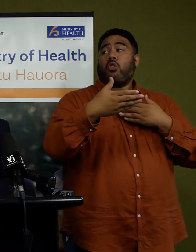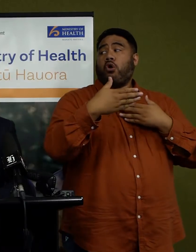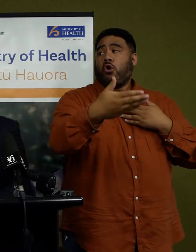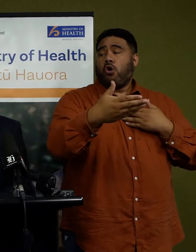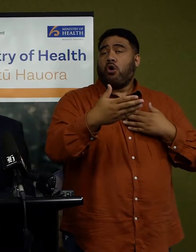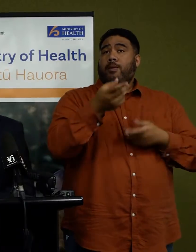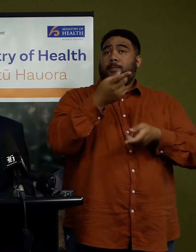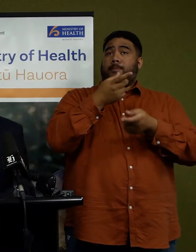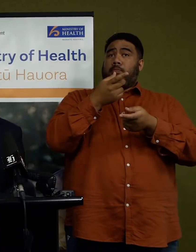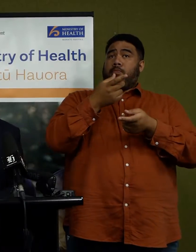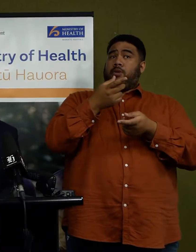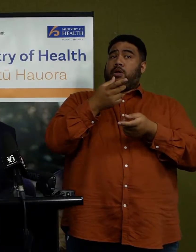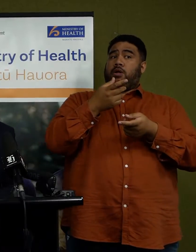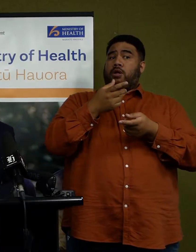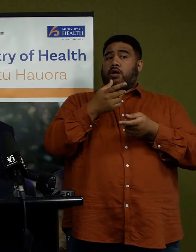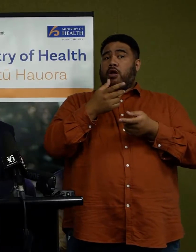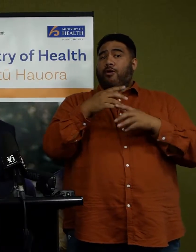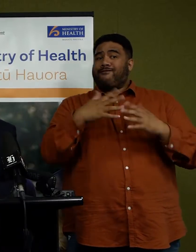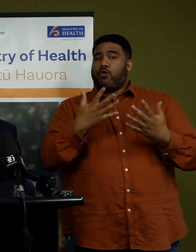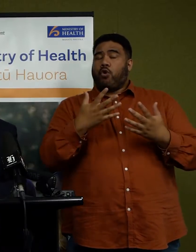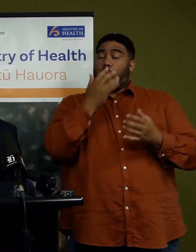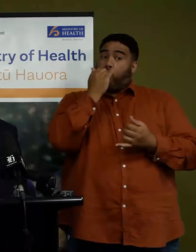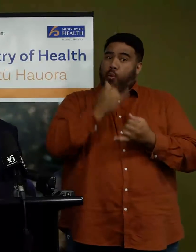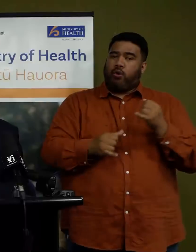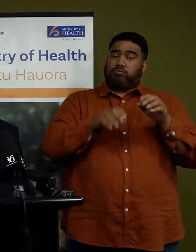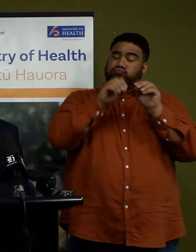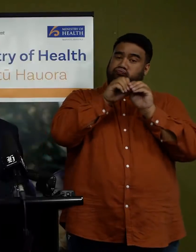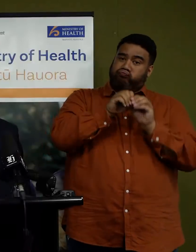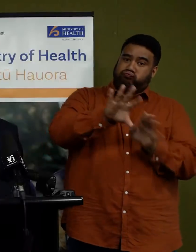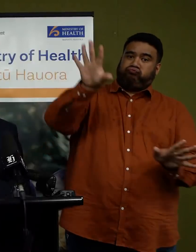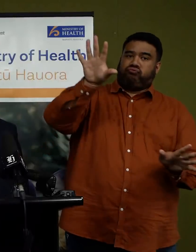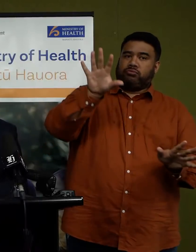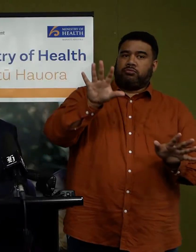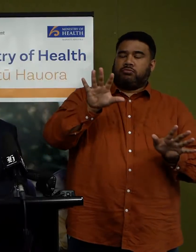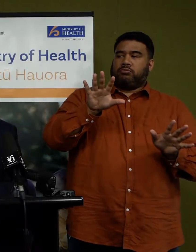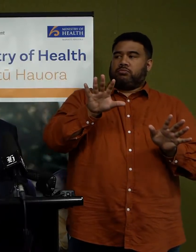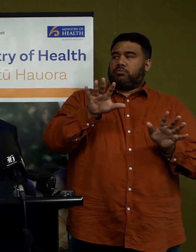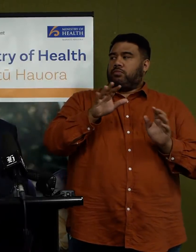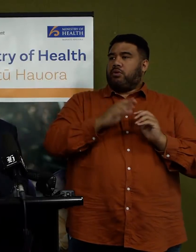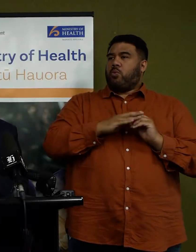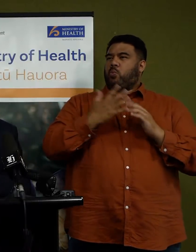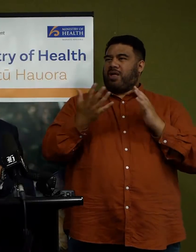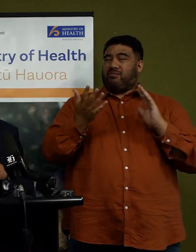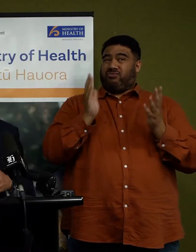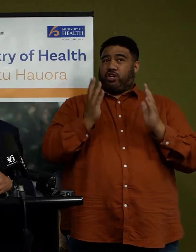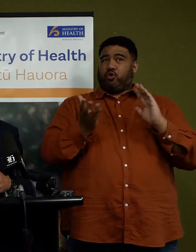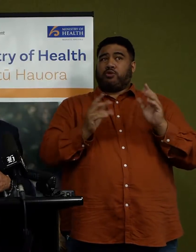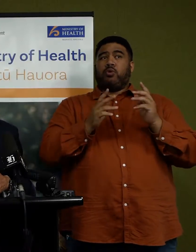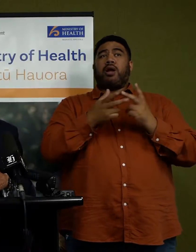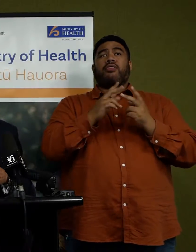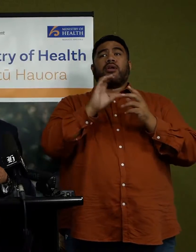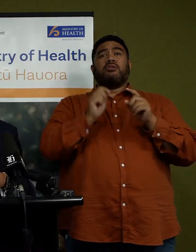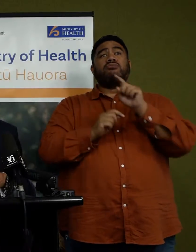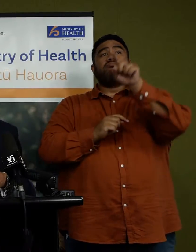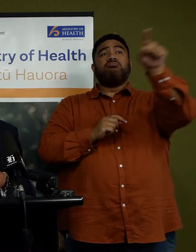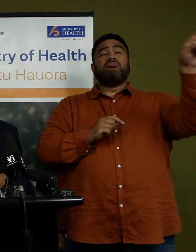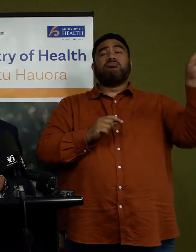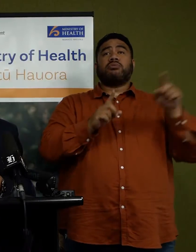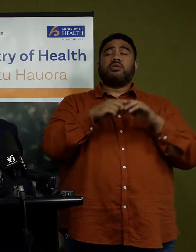Look, I couldn't comment. But we can look at different countries and see both what happened in countries like China